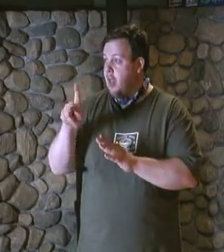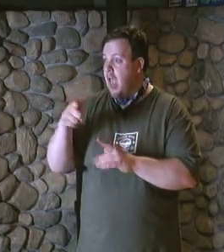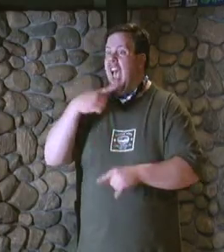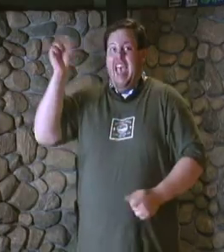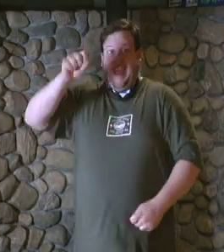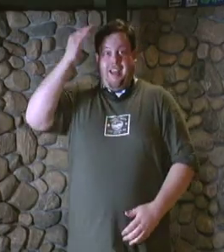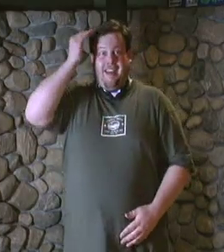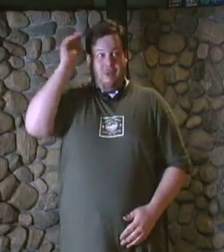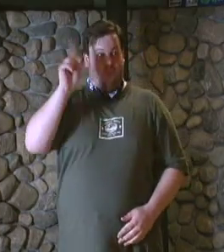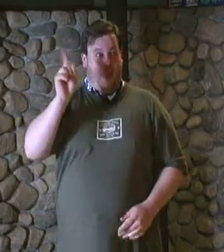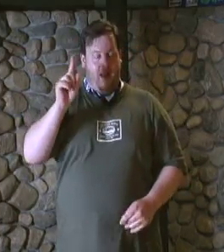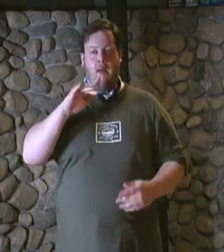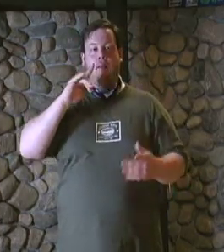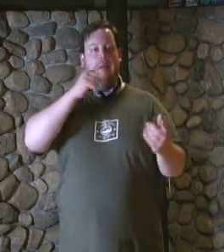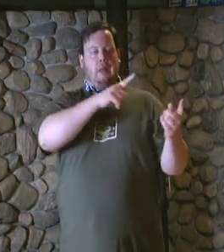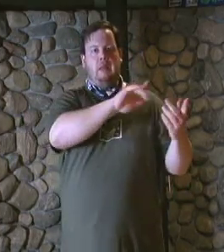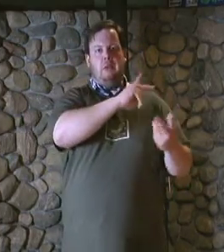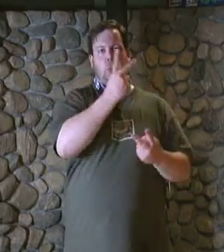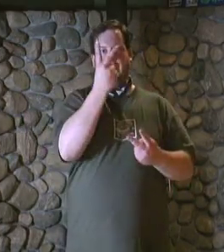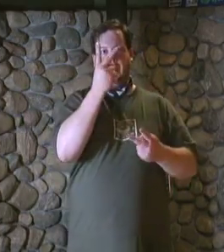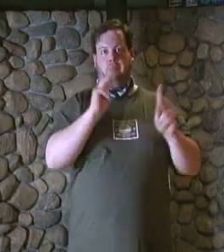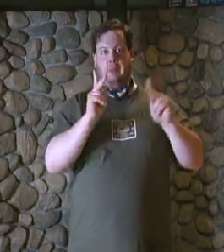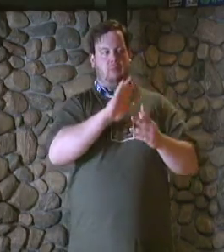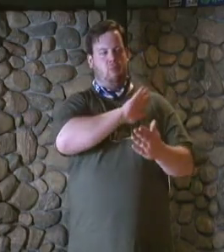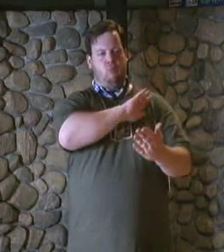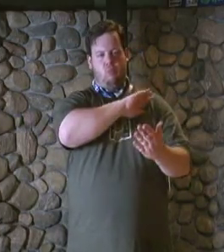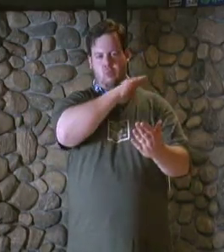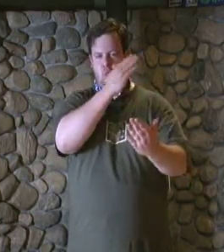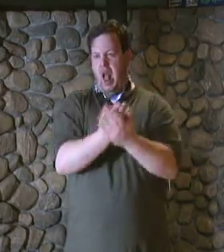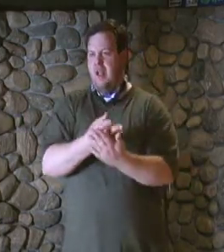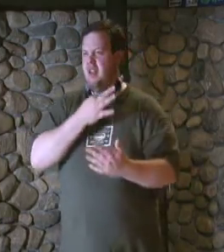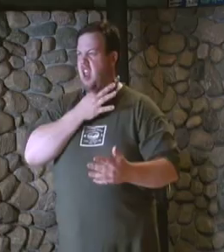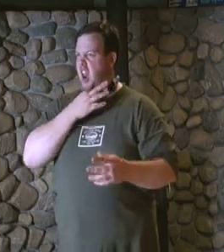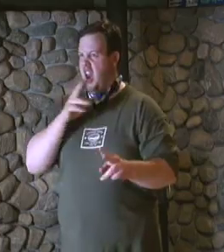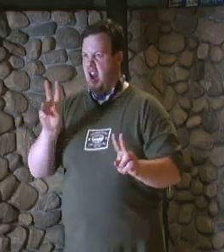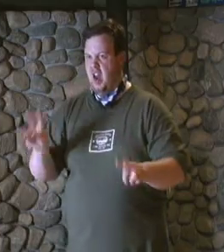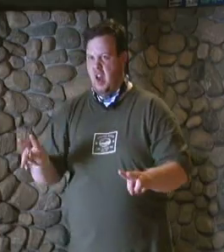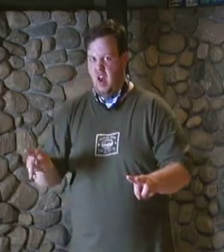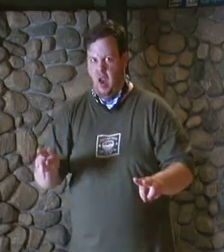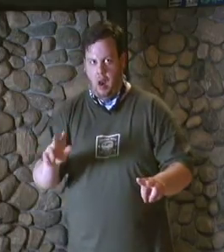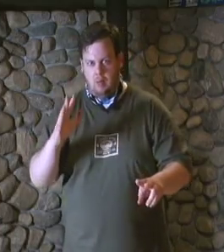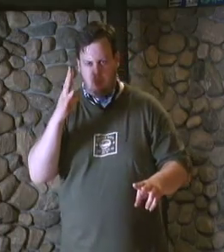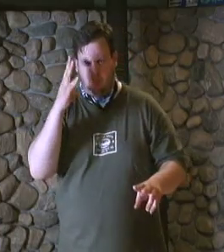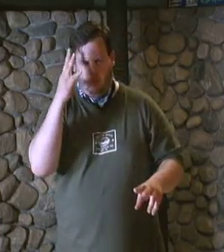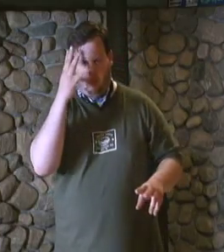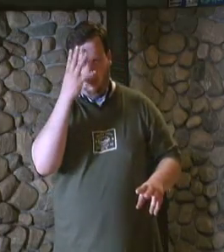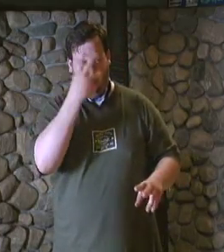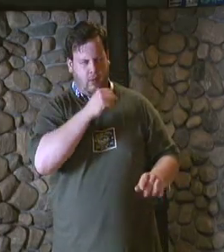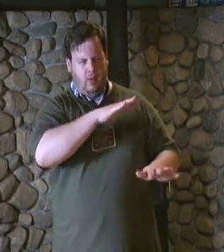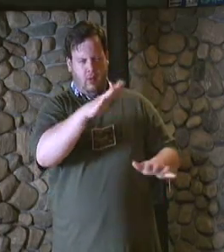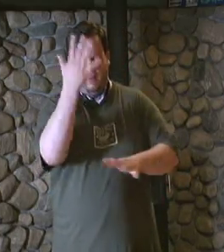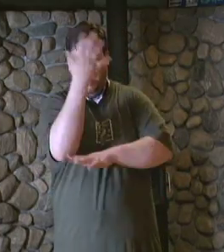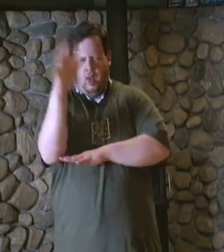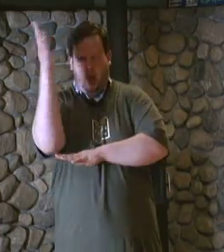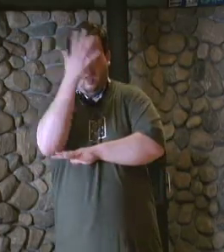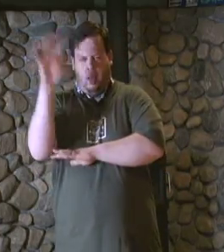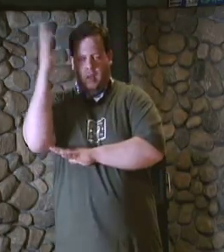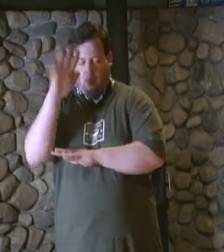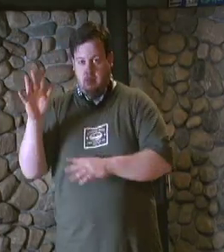Walter explained it was on Lake George near Itasca State Park. Two people from Courage Center came to look at the property